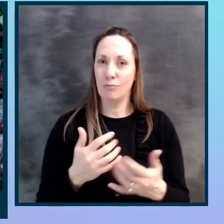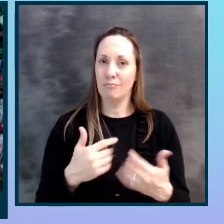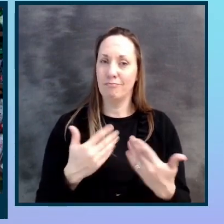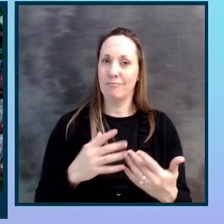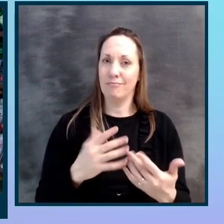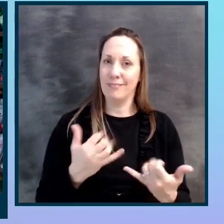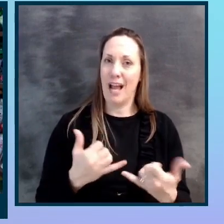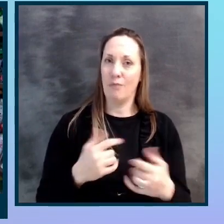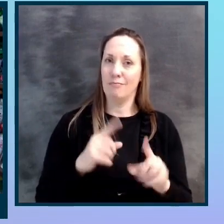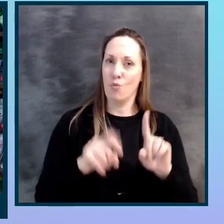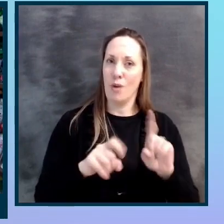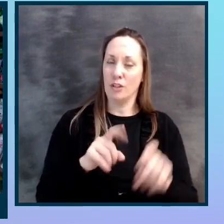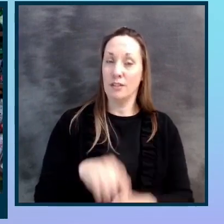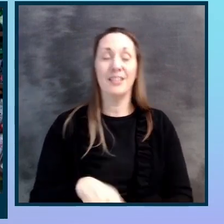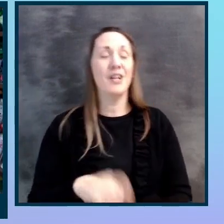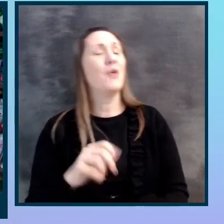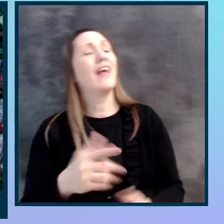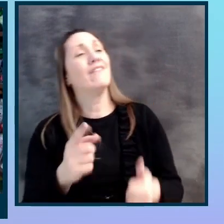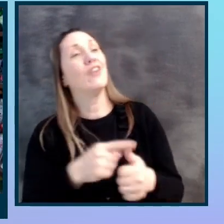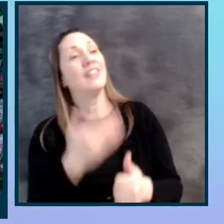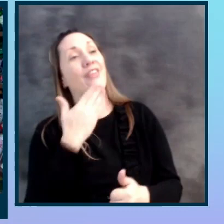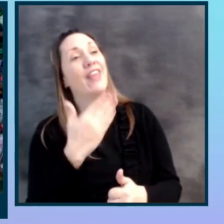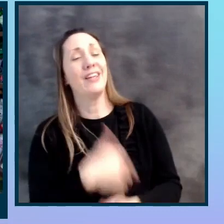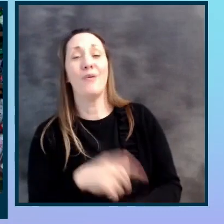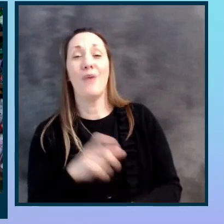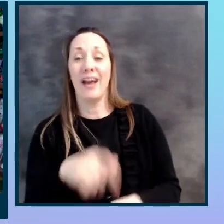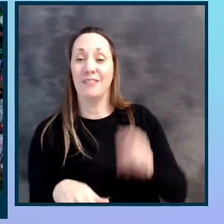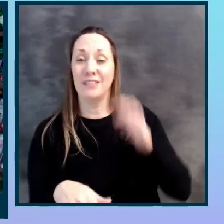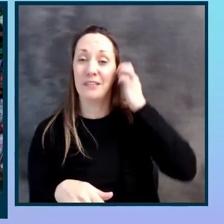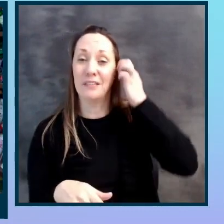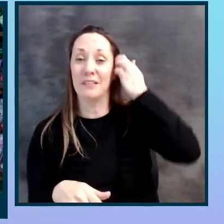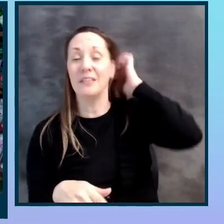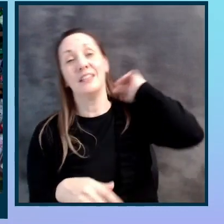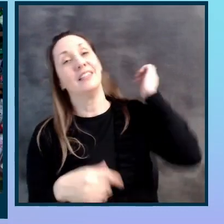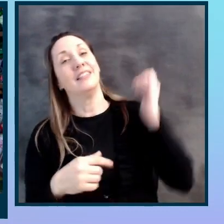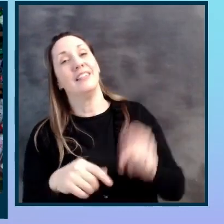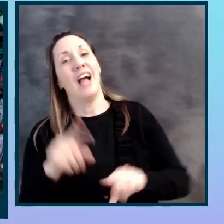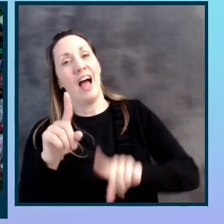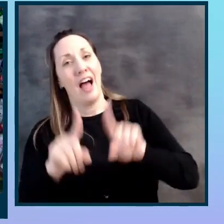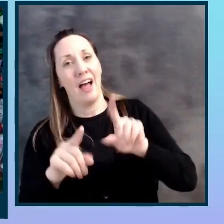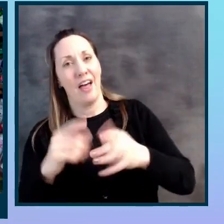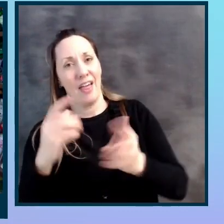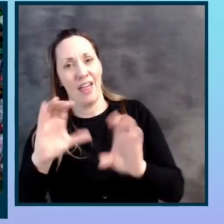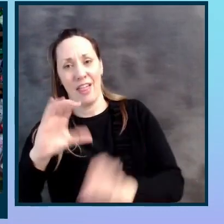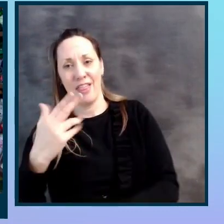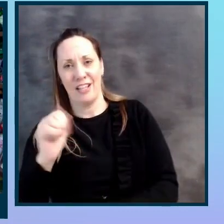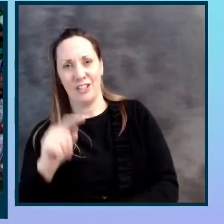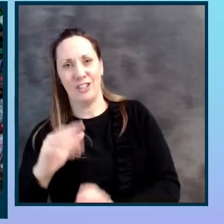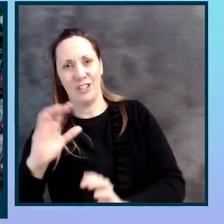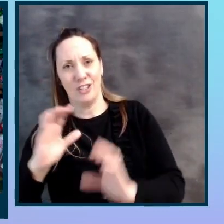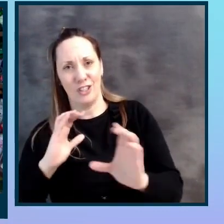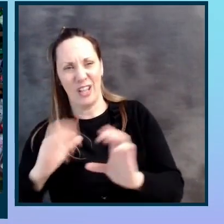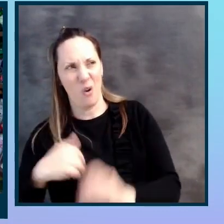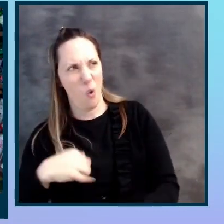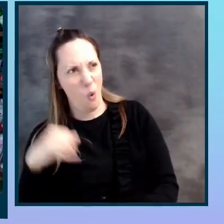Well, thank you. First and foremost, I just have to say the chat has been a buzz with how clearly your passion for accessibility shows.